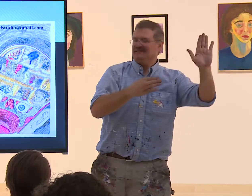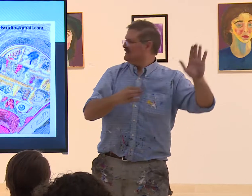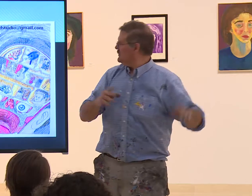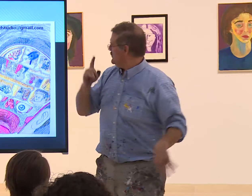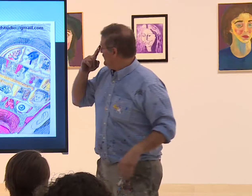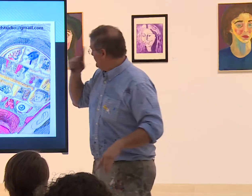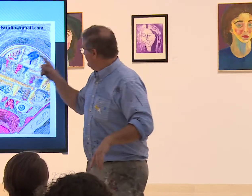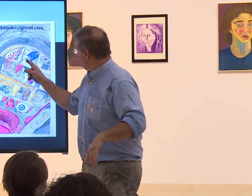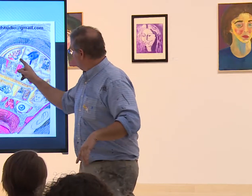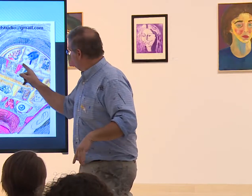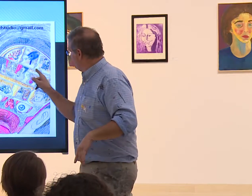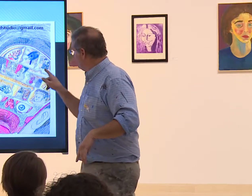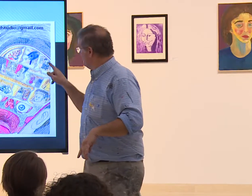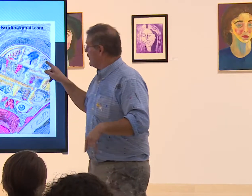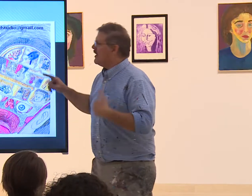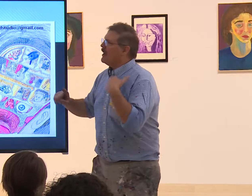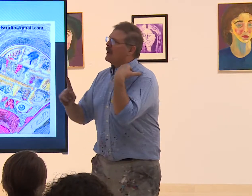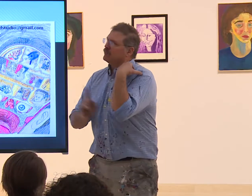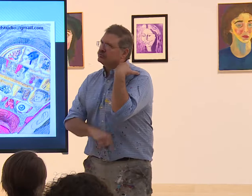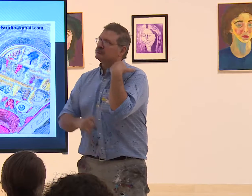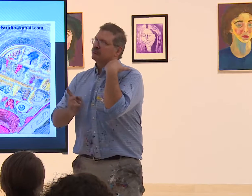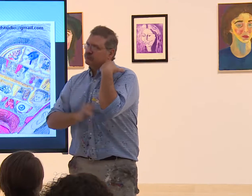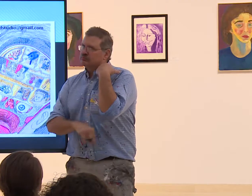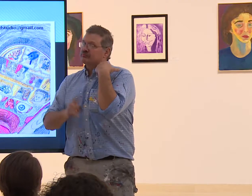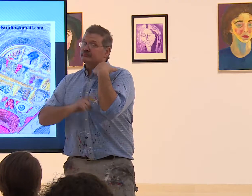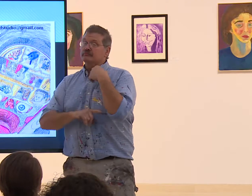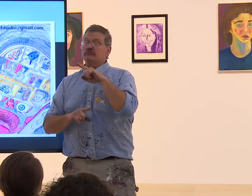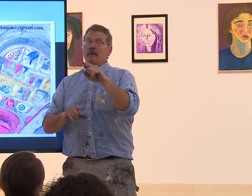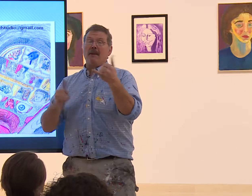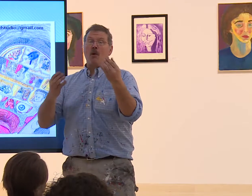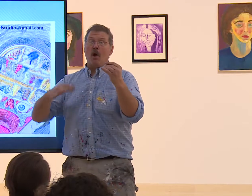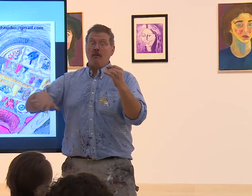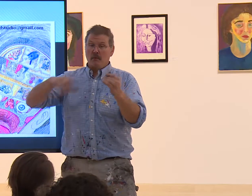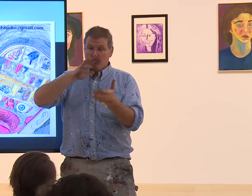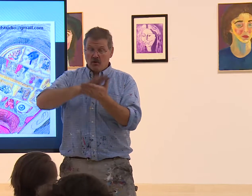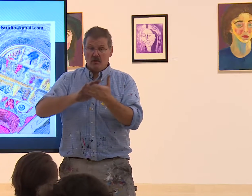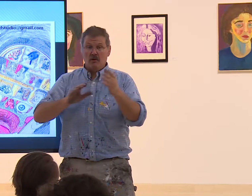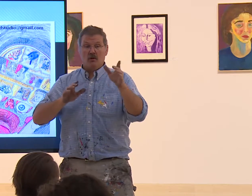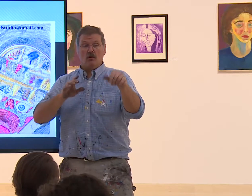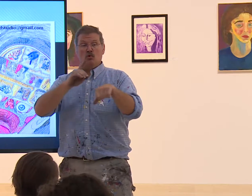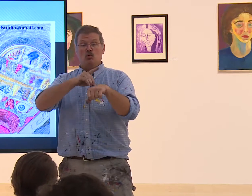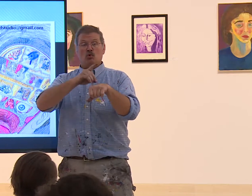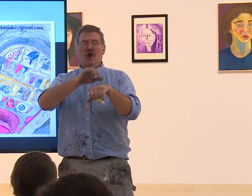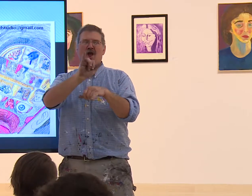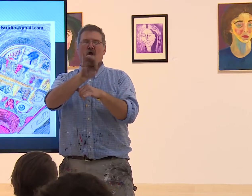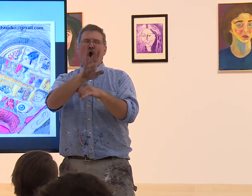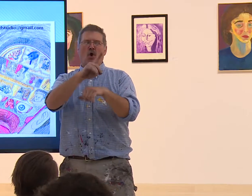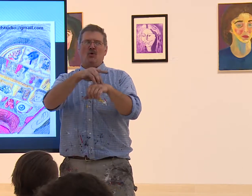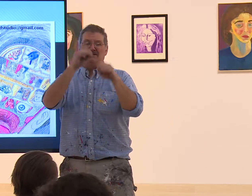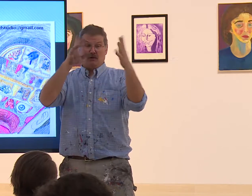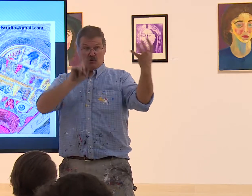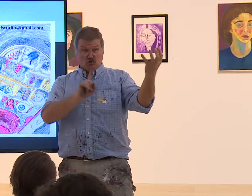There is that idea of dark blue coming in there. It's more punishment over here...